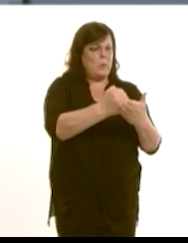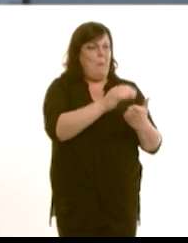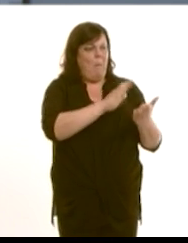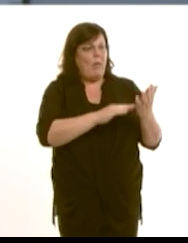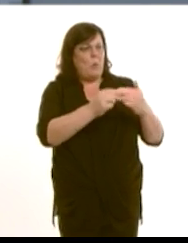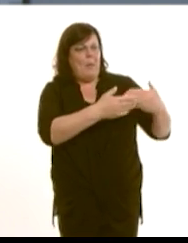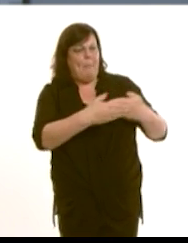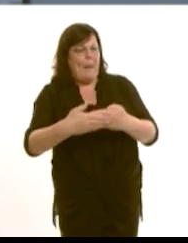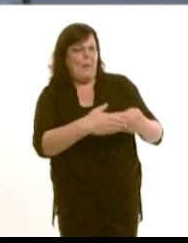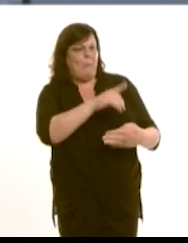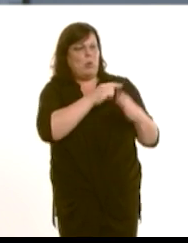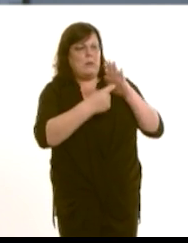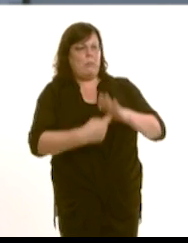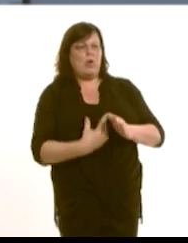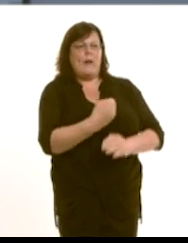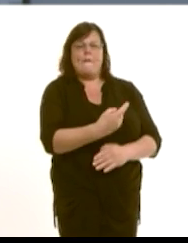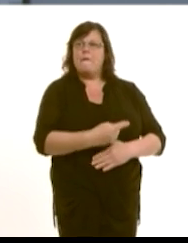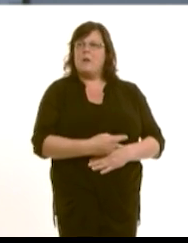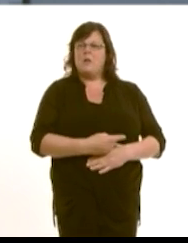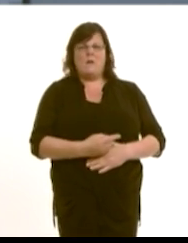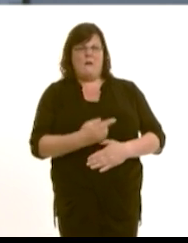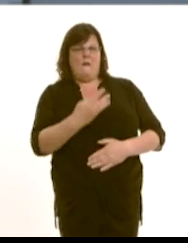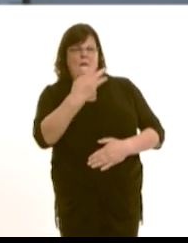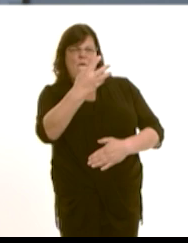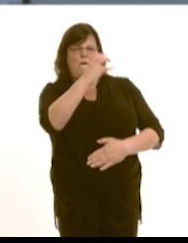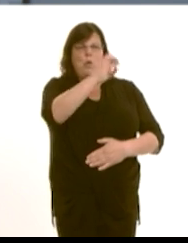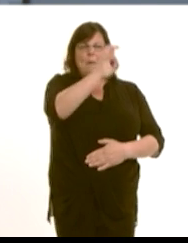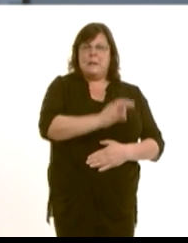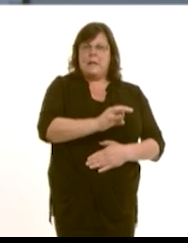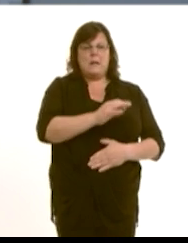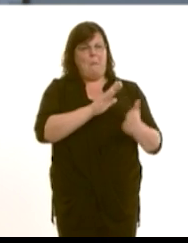Now, when you look at those numbersó40 per cent of expectant mothers will suffer an episode